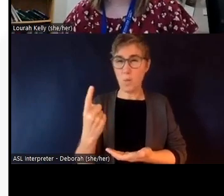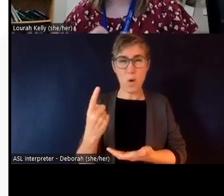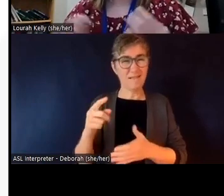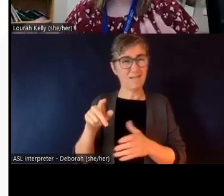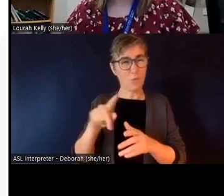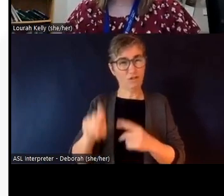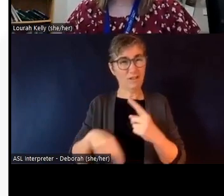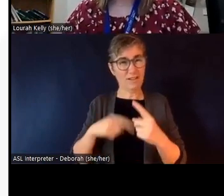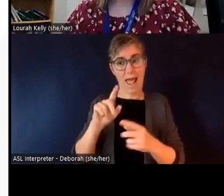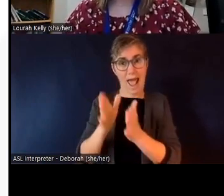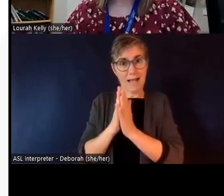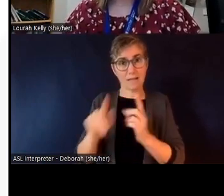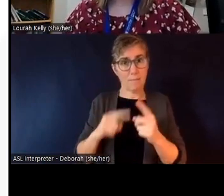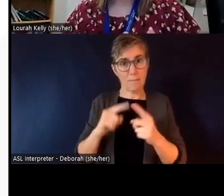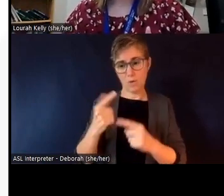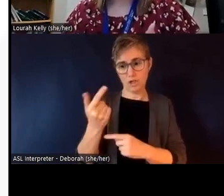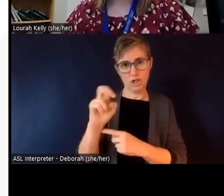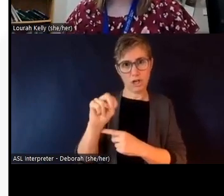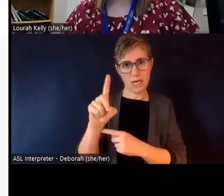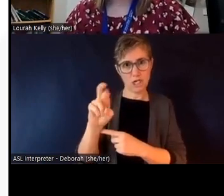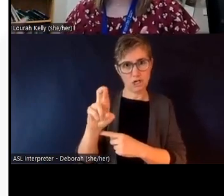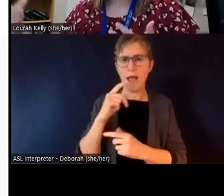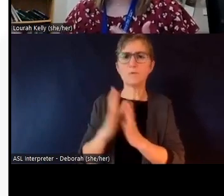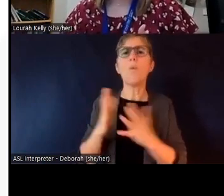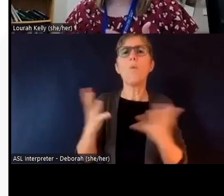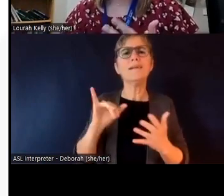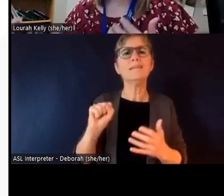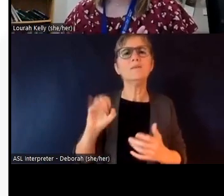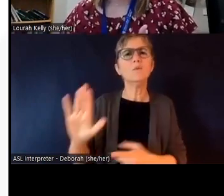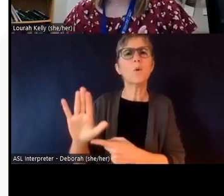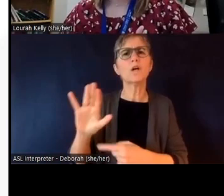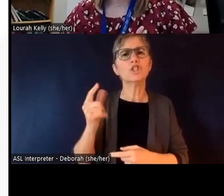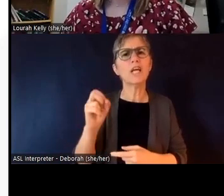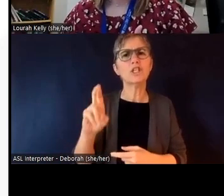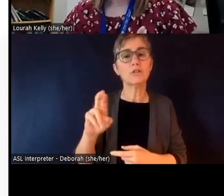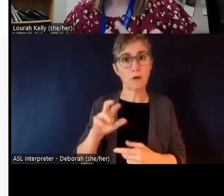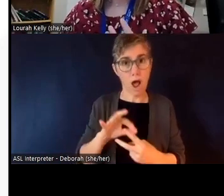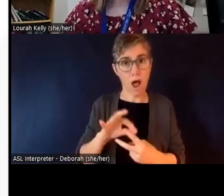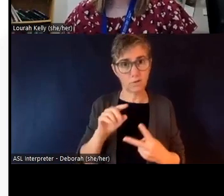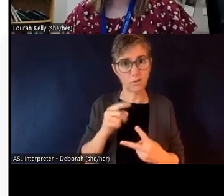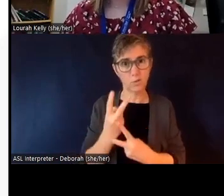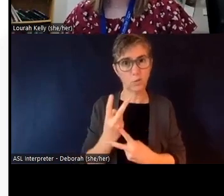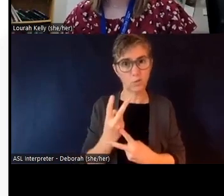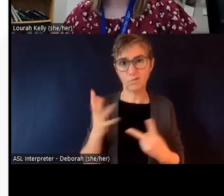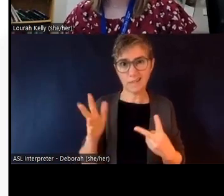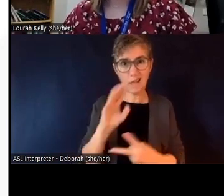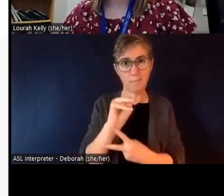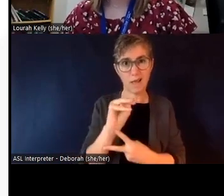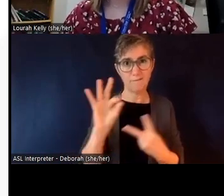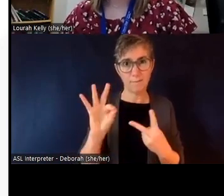is "What is your gender?" But the options are male and female, which would usually be used to assess